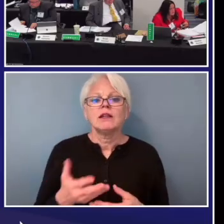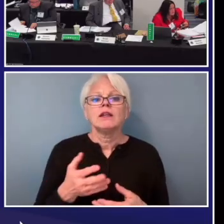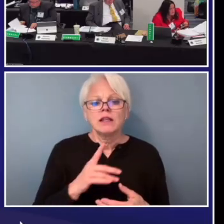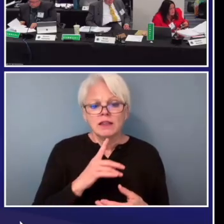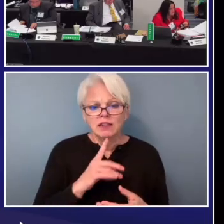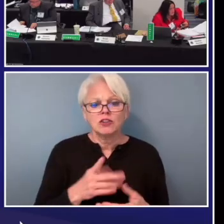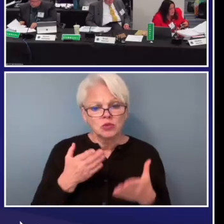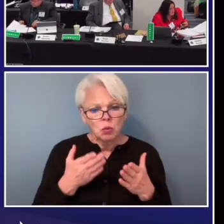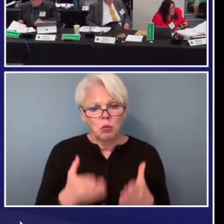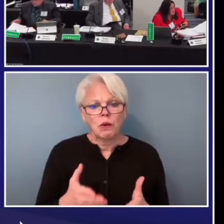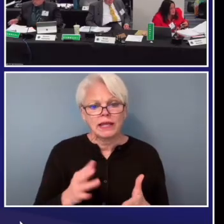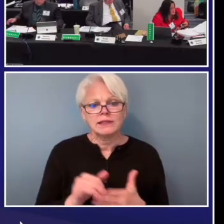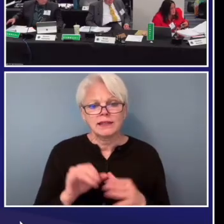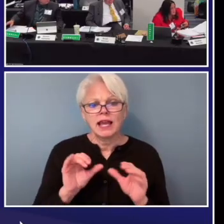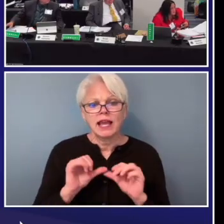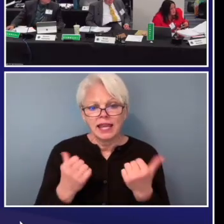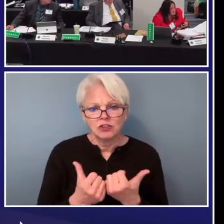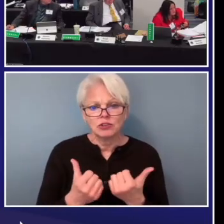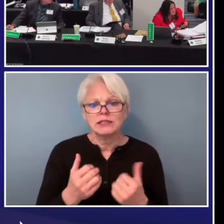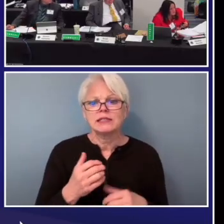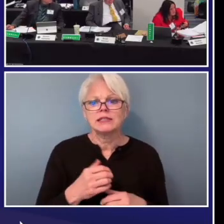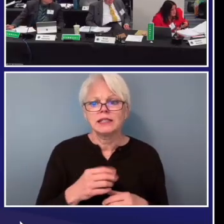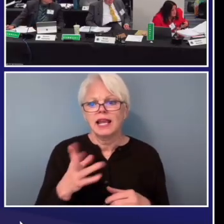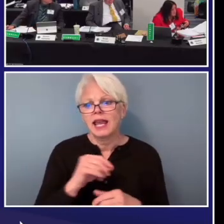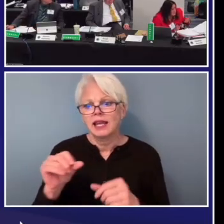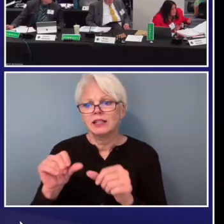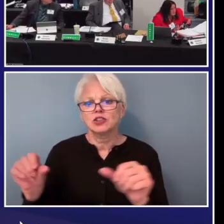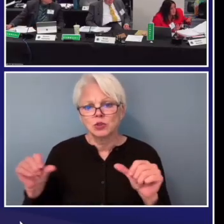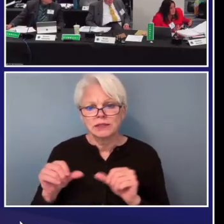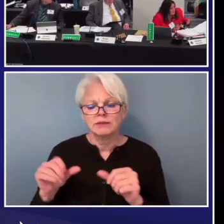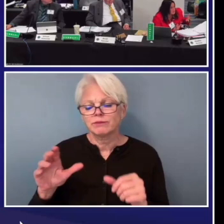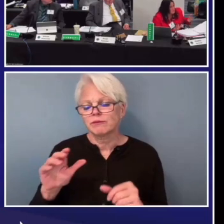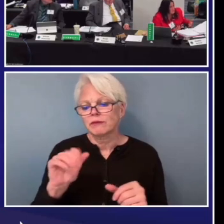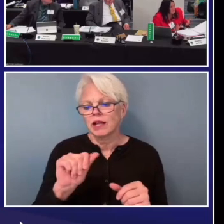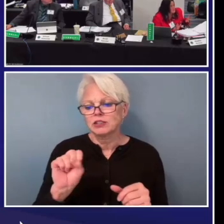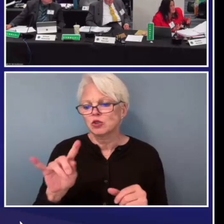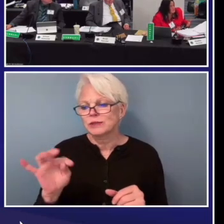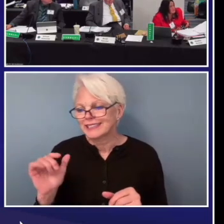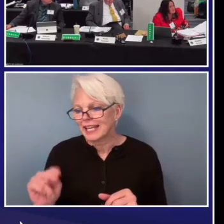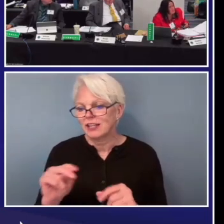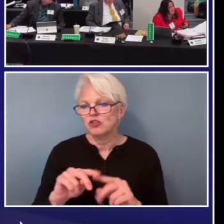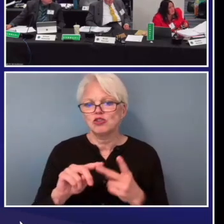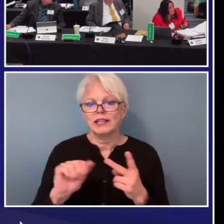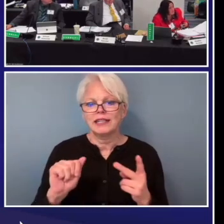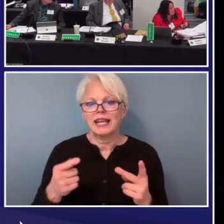agencies and associations to resource share in a way that's productive and effective and without offense.